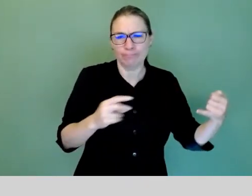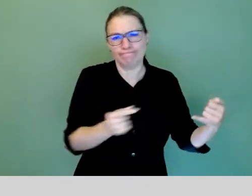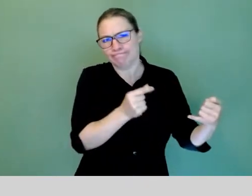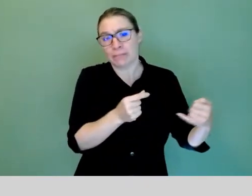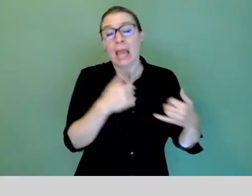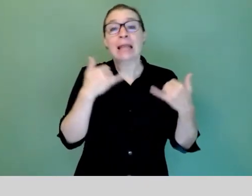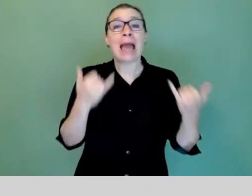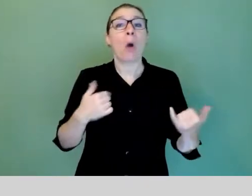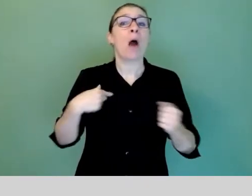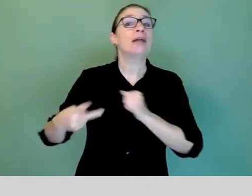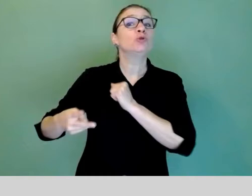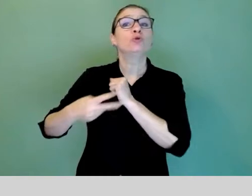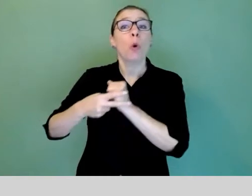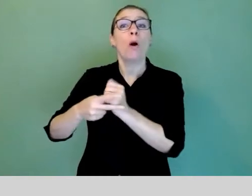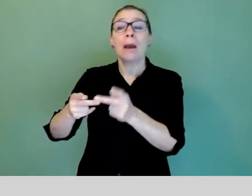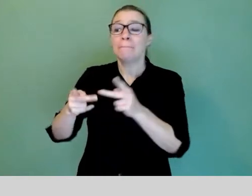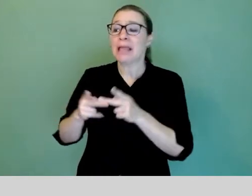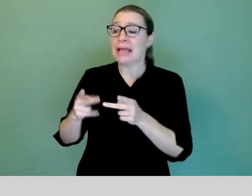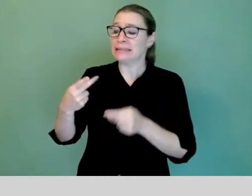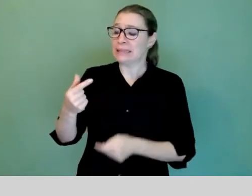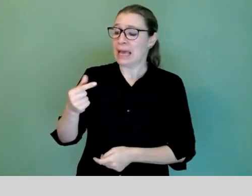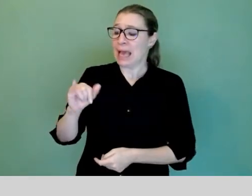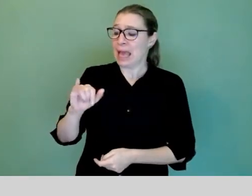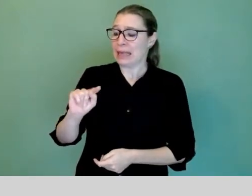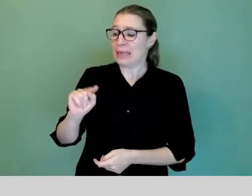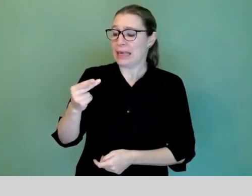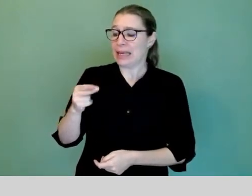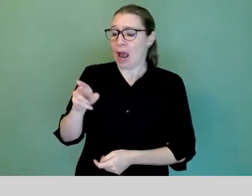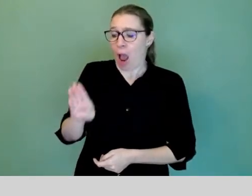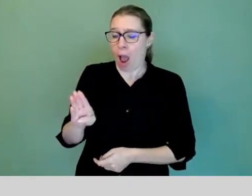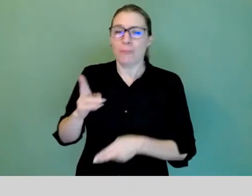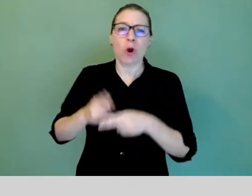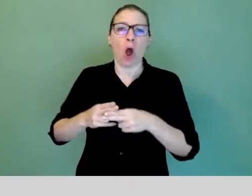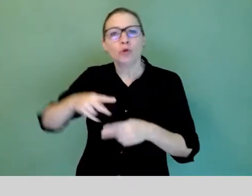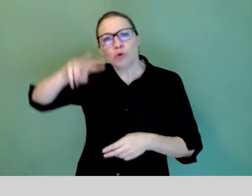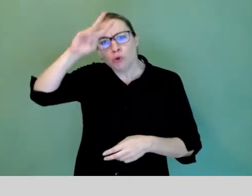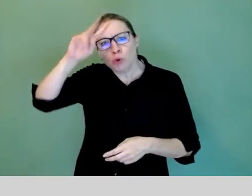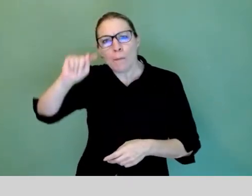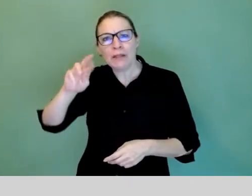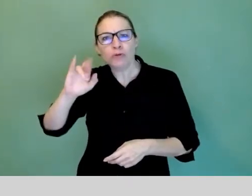called Stupid Python Tricks. Every so often, I like to take some of the code out,